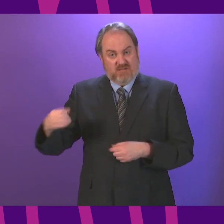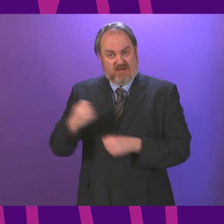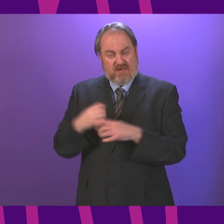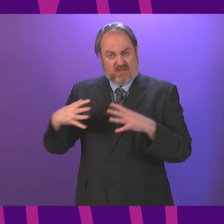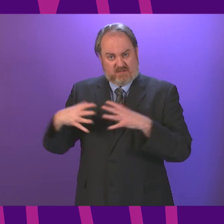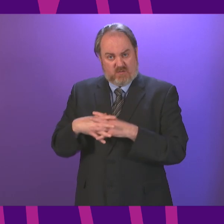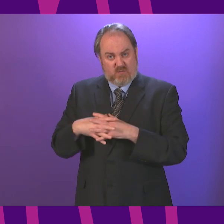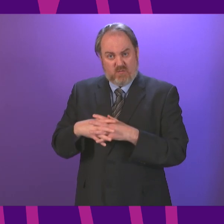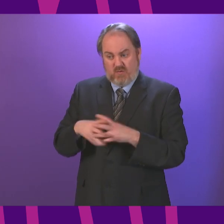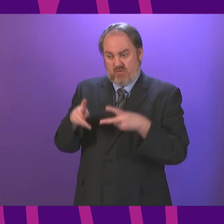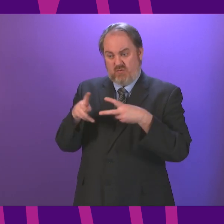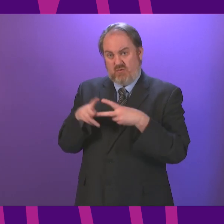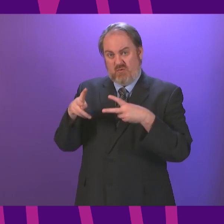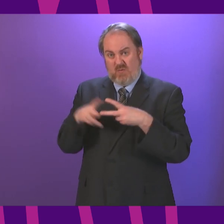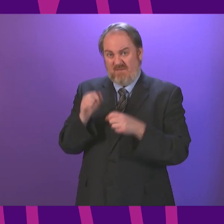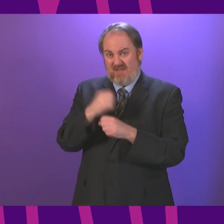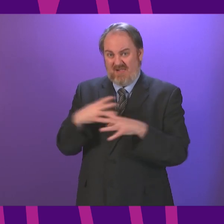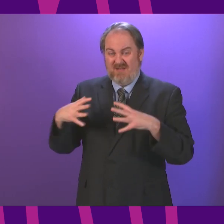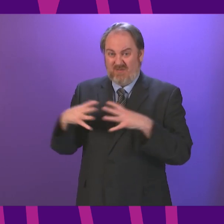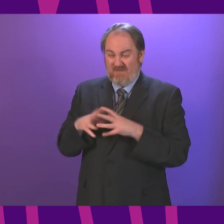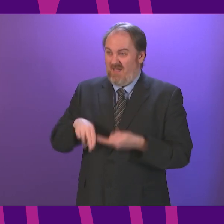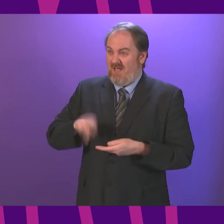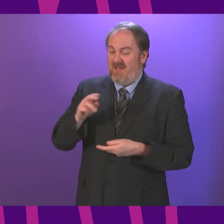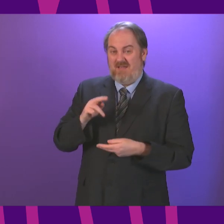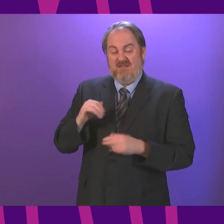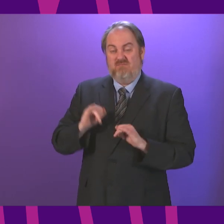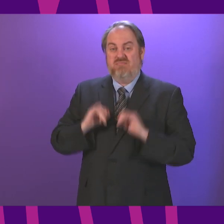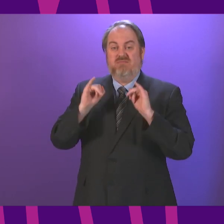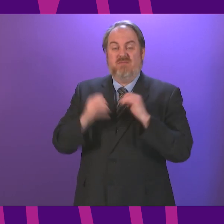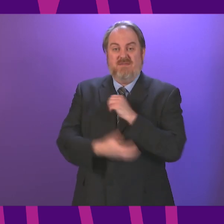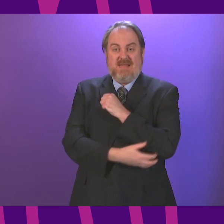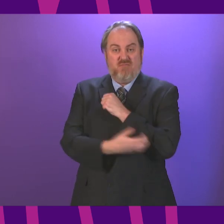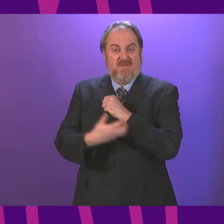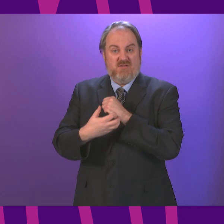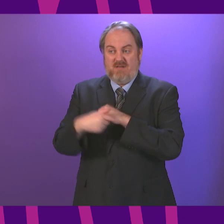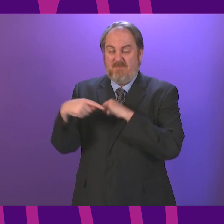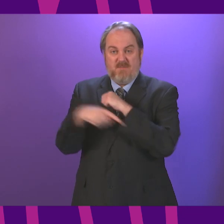council areas with the highest deprivation levels, the success rate for applications is below 20